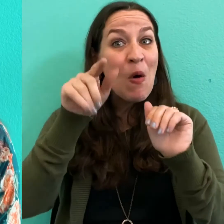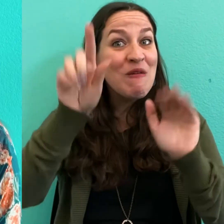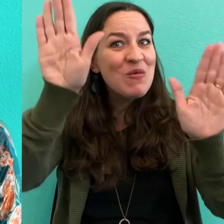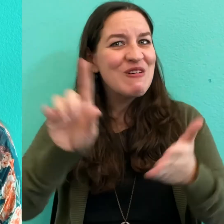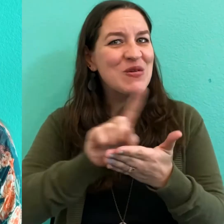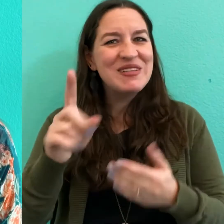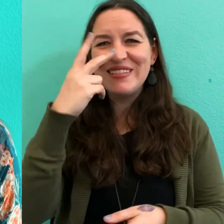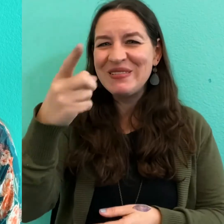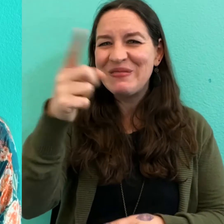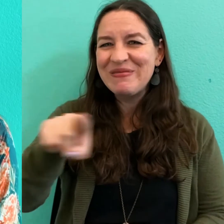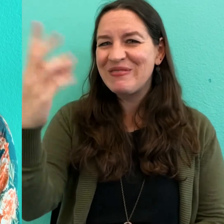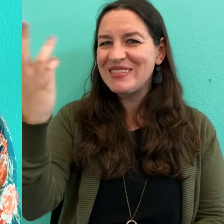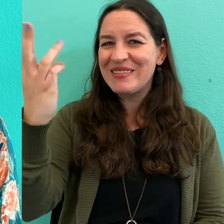Hope you have a wonderful weekend and we'll see you on Wednesday.